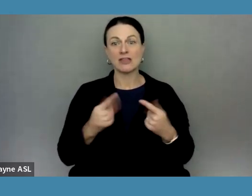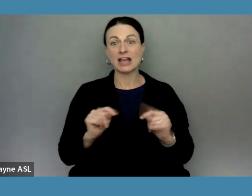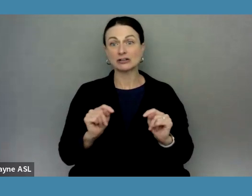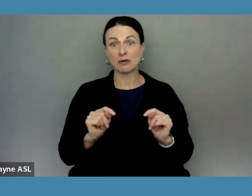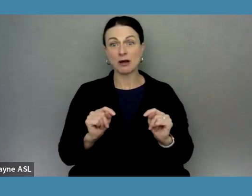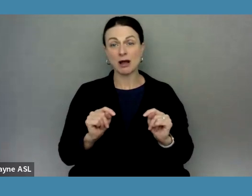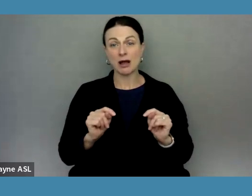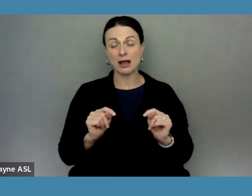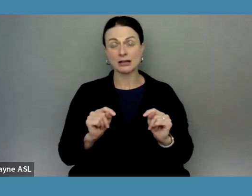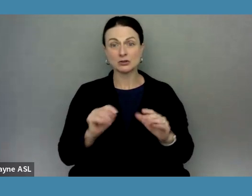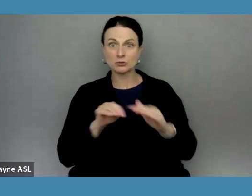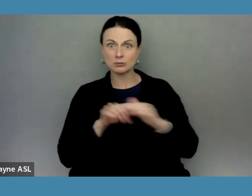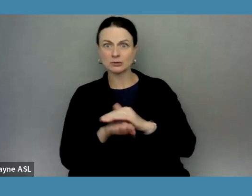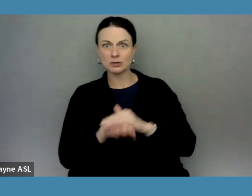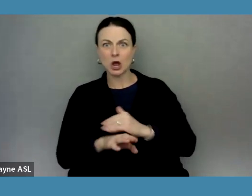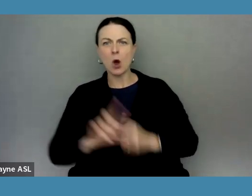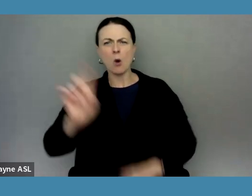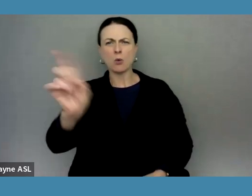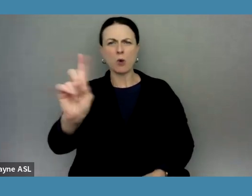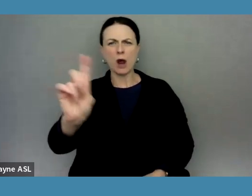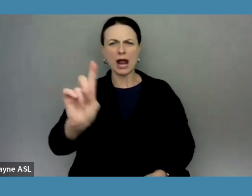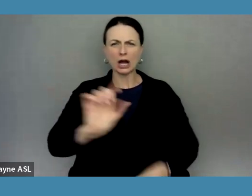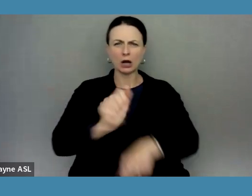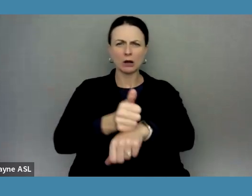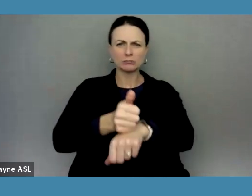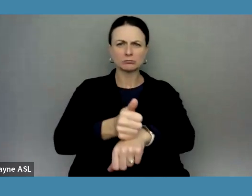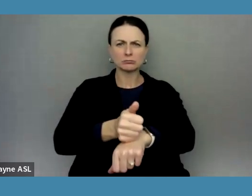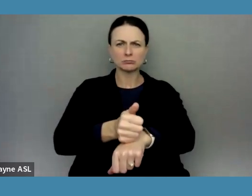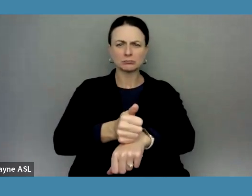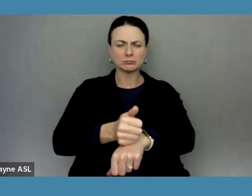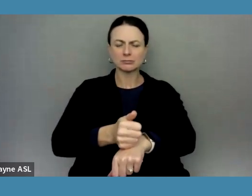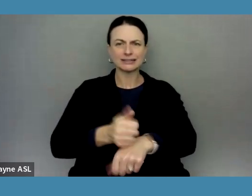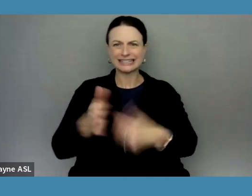where a petitioner is located. However, that's not always the case, that's not always